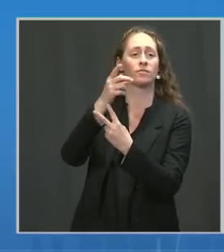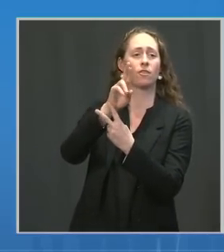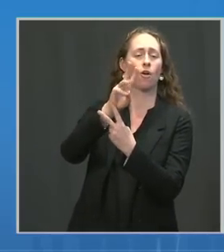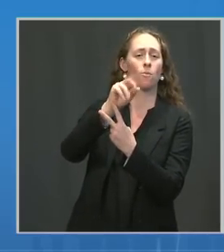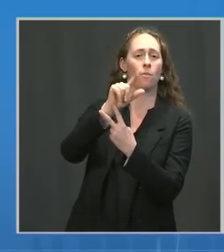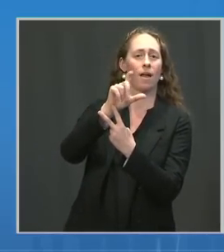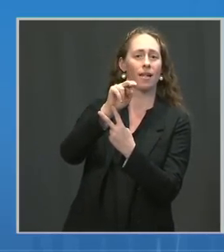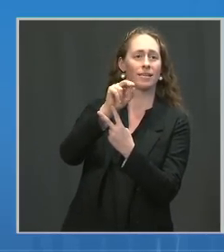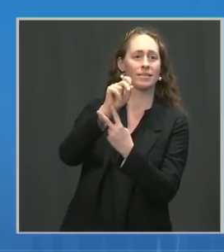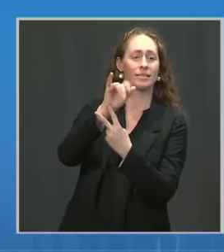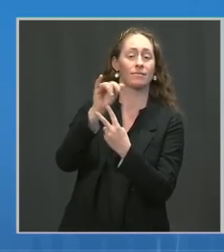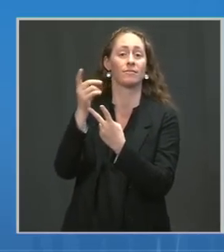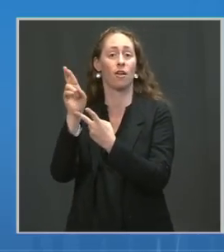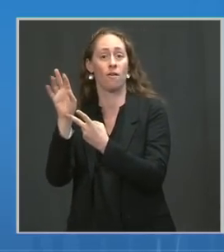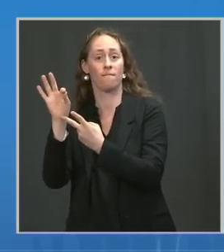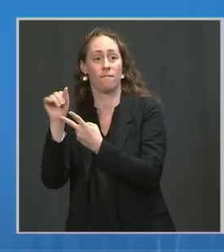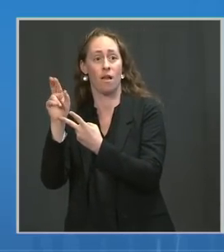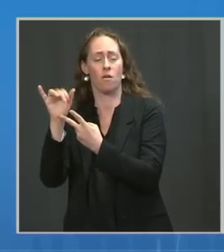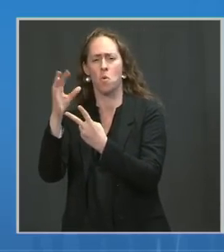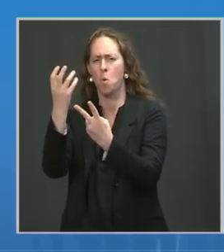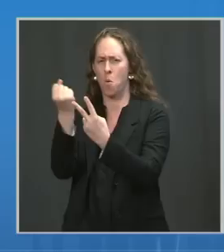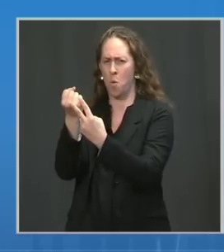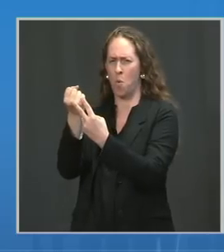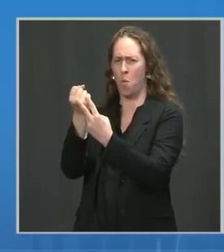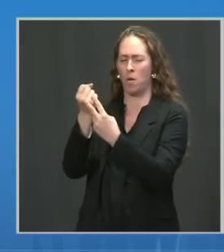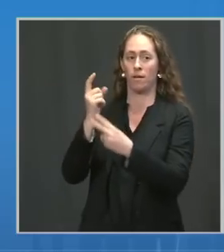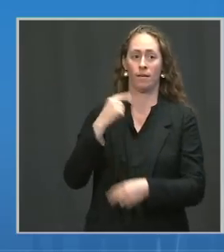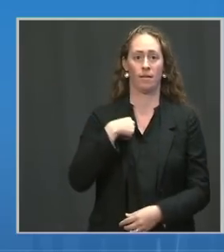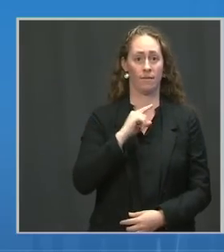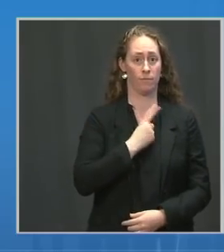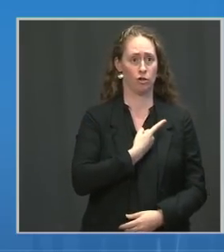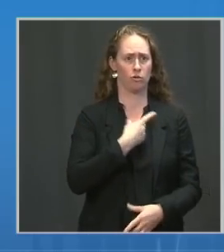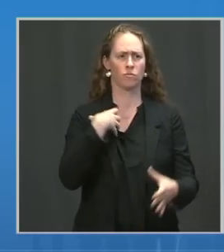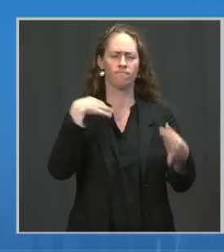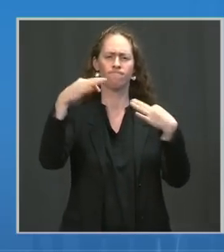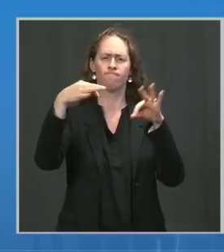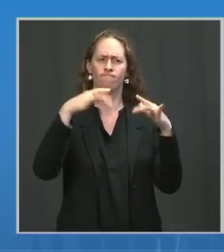First, I want to provide an update on our whole-of-government response to the pandemic.